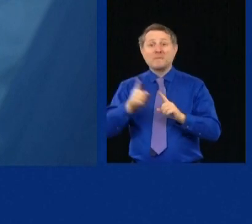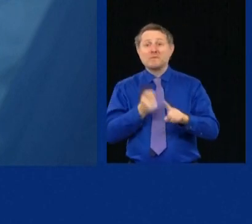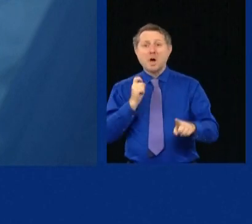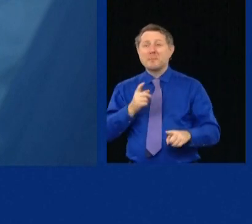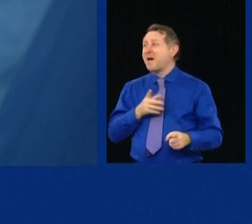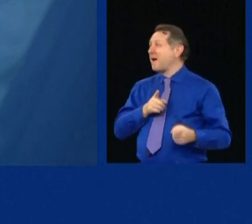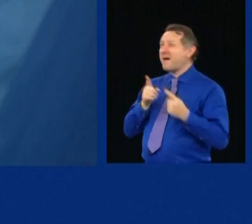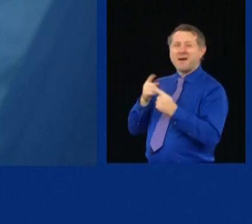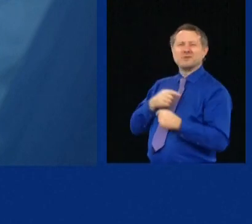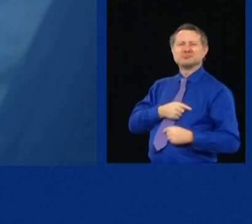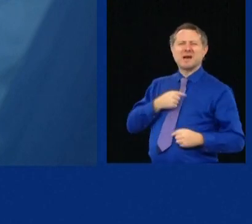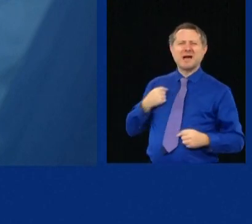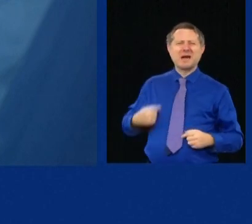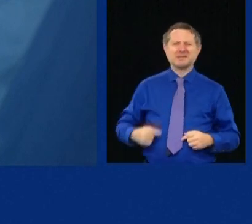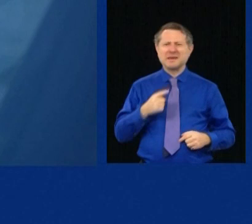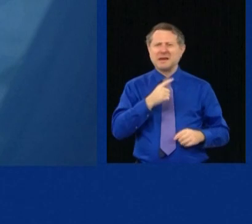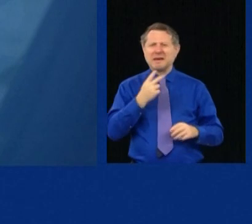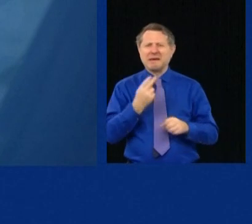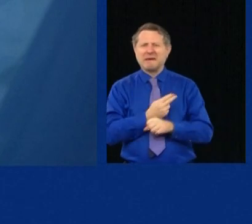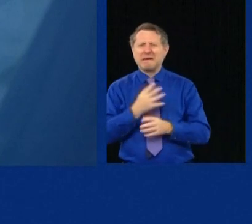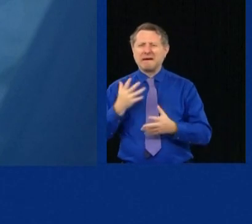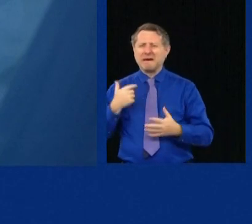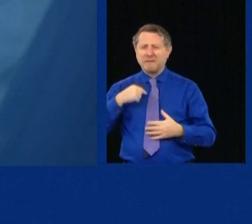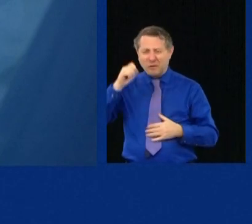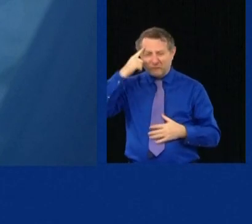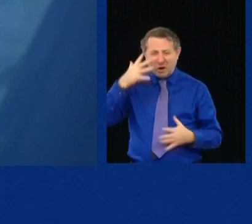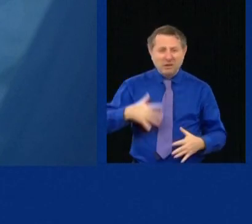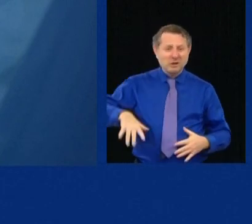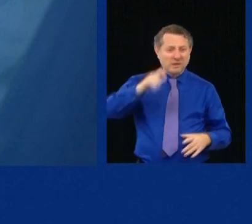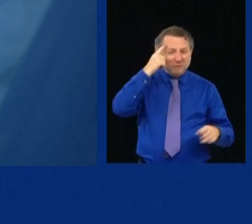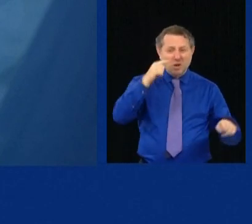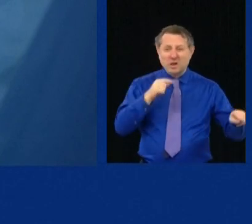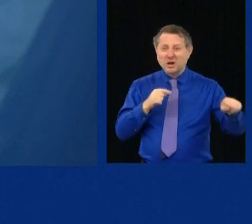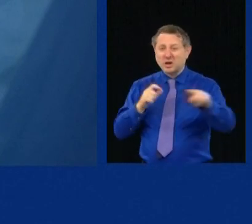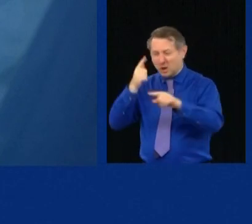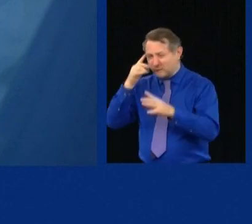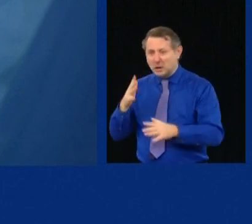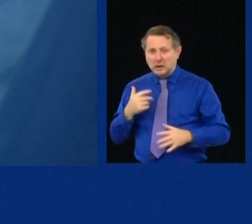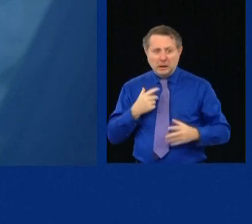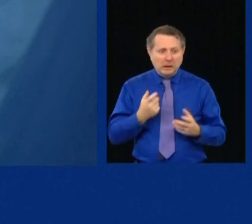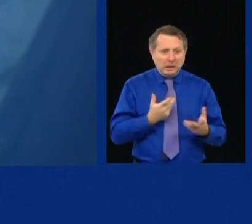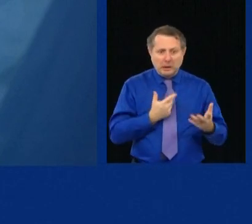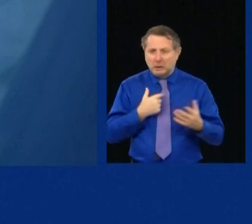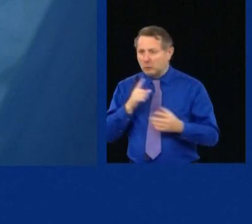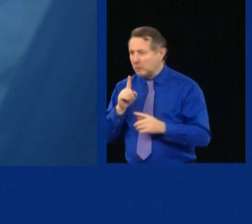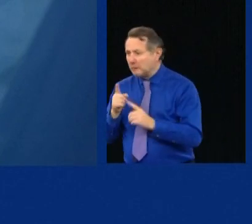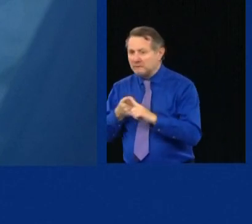DOCTORS. AND SO MUCH OF IT CAME FROM CHINA AND GOVERNORS SUCH AS